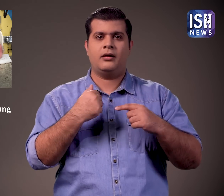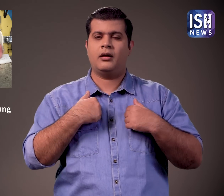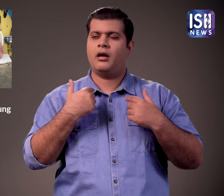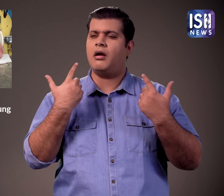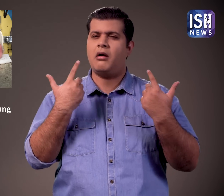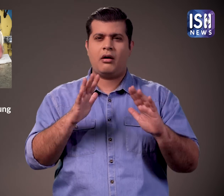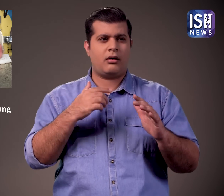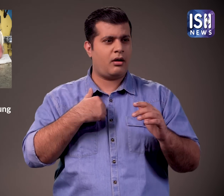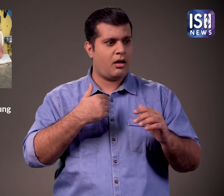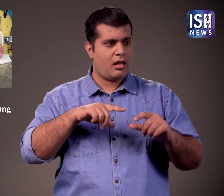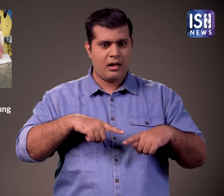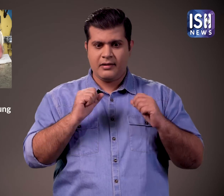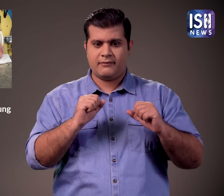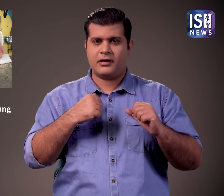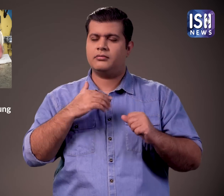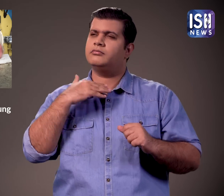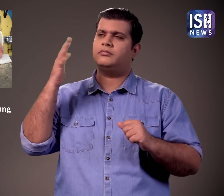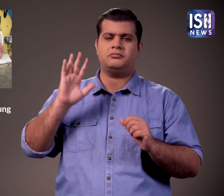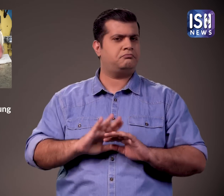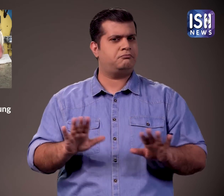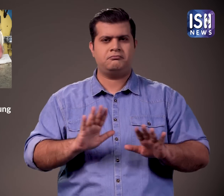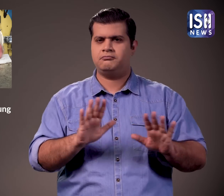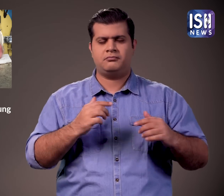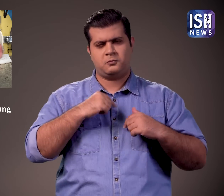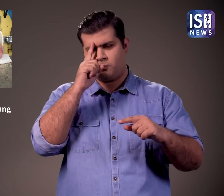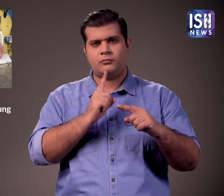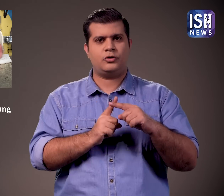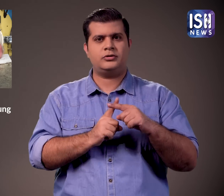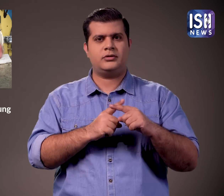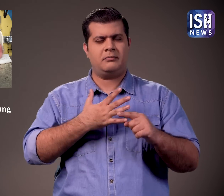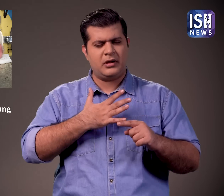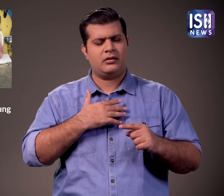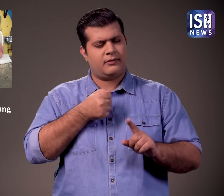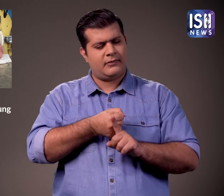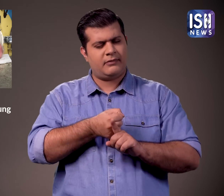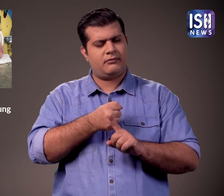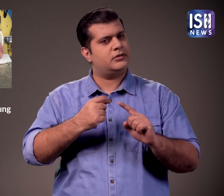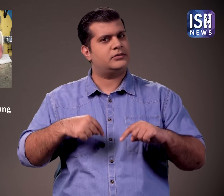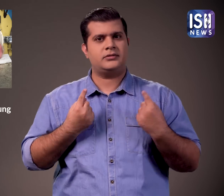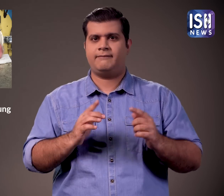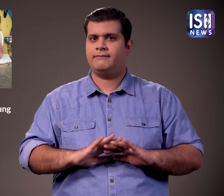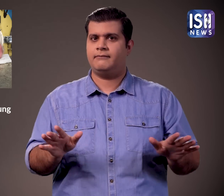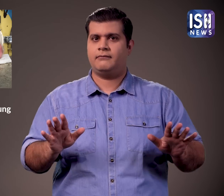Despite the hardships, I never thought of ending my life, remained optimistic and kept fighting my pain.